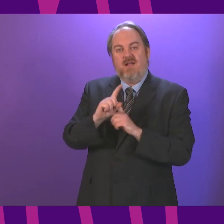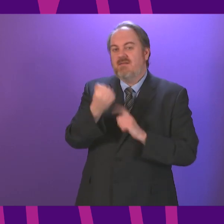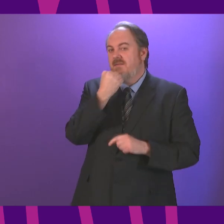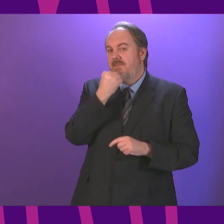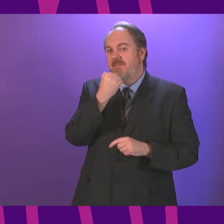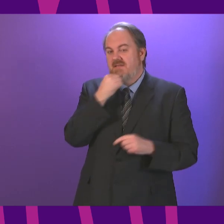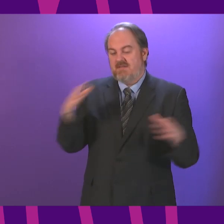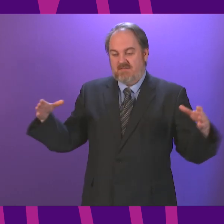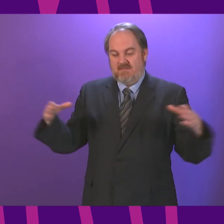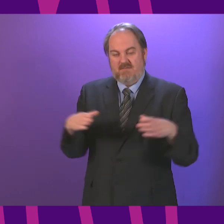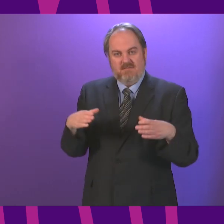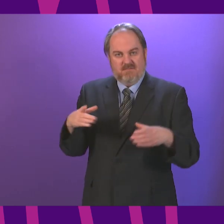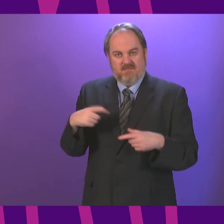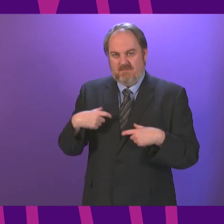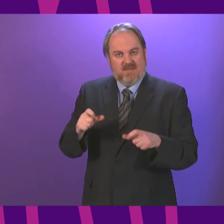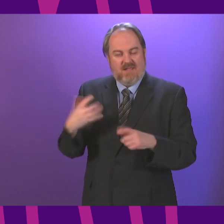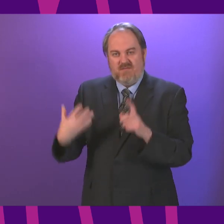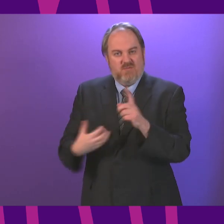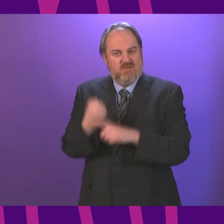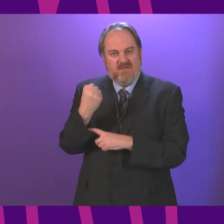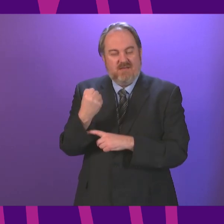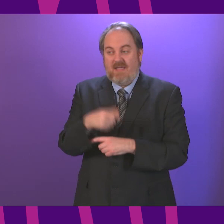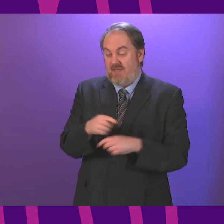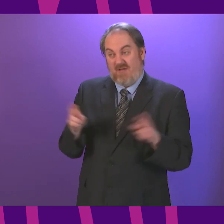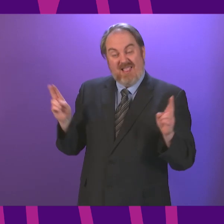there are 1,700 fewer teachers in the system than there were when the Scottish National